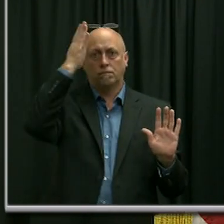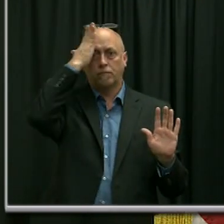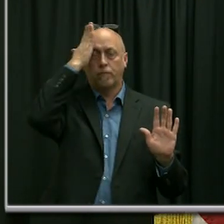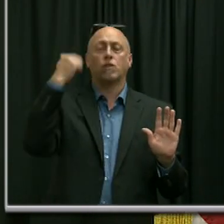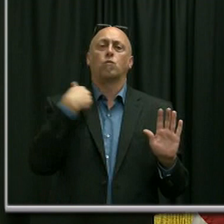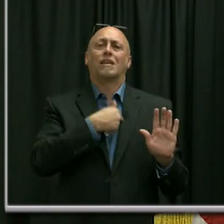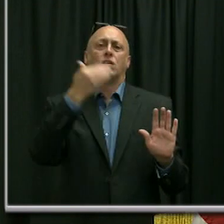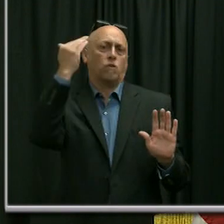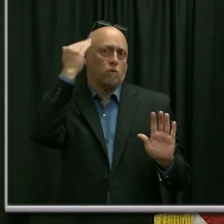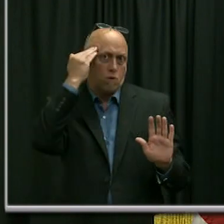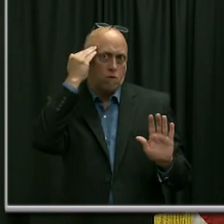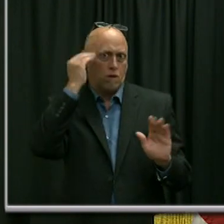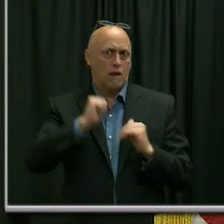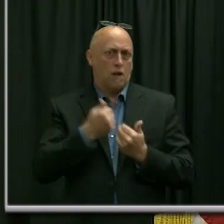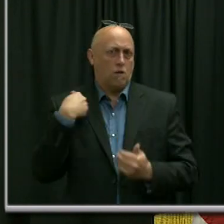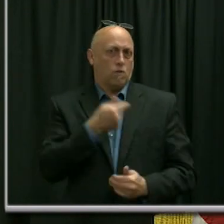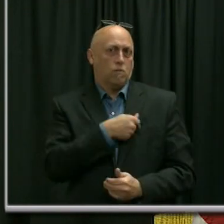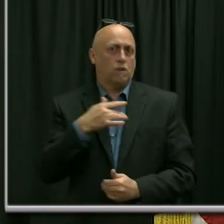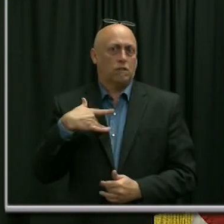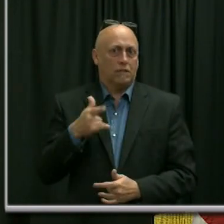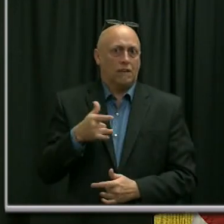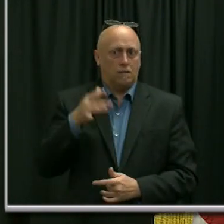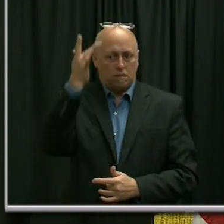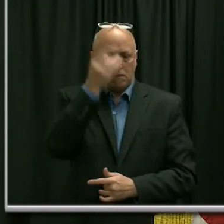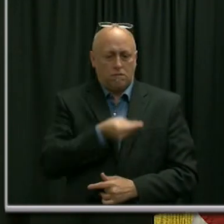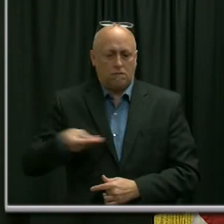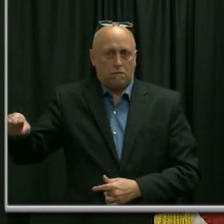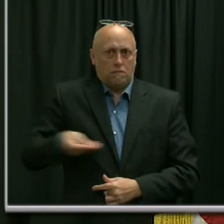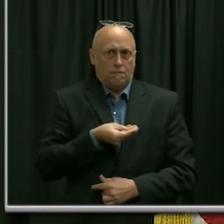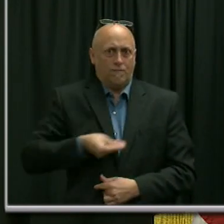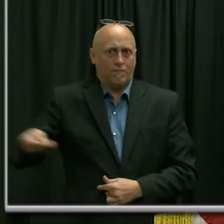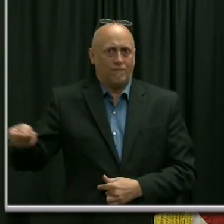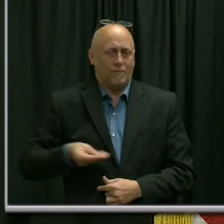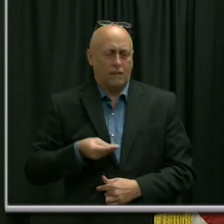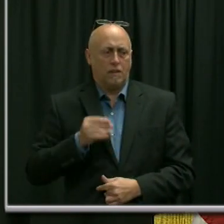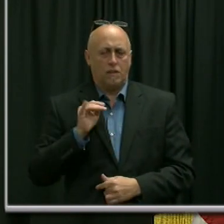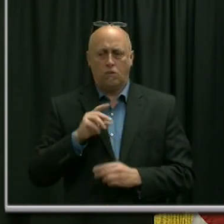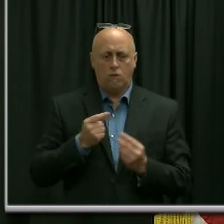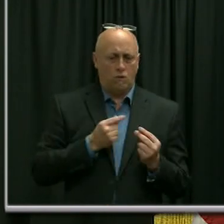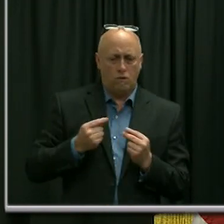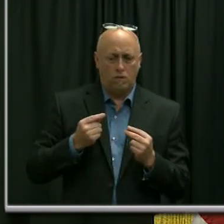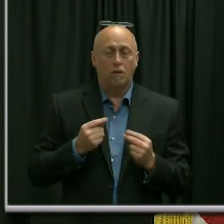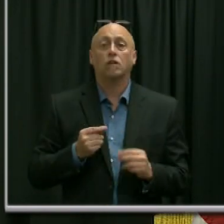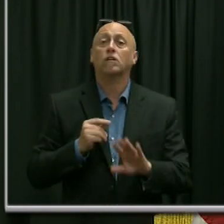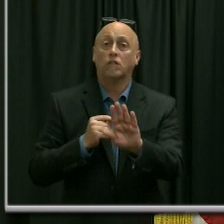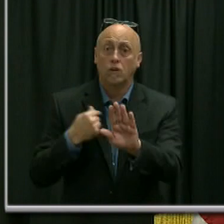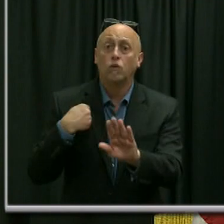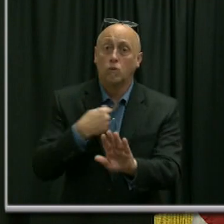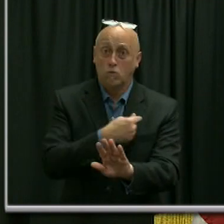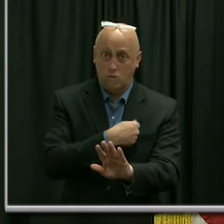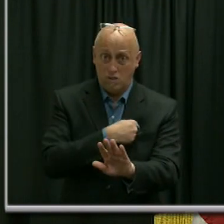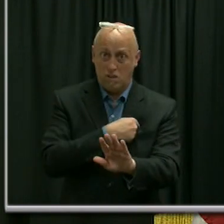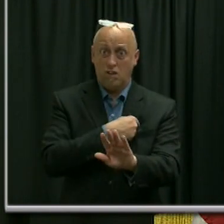WE'VE ALREADY LEARNED A LOT ABOUT THE NATURE OF THIS VIRUS